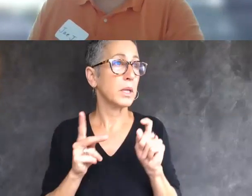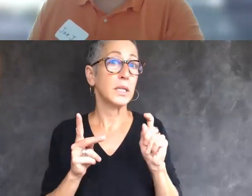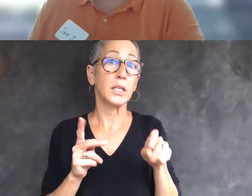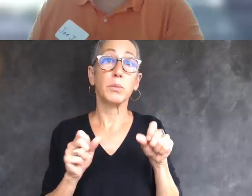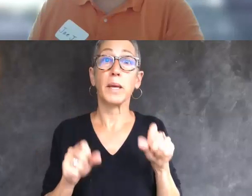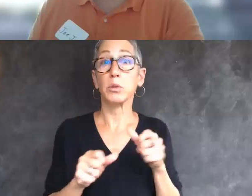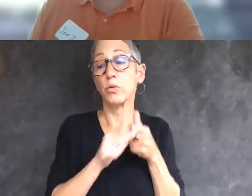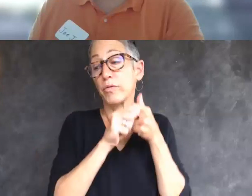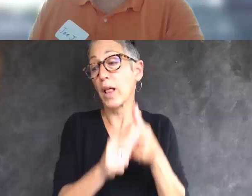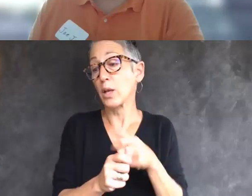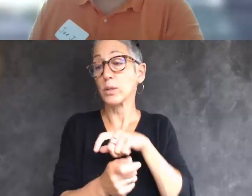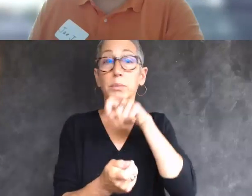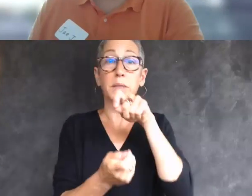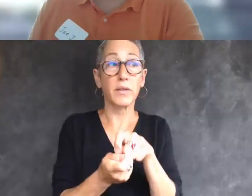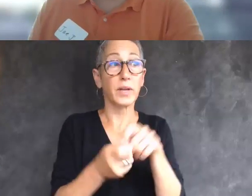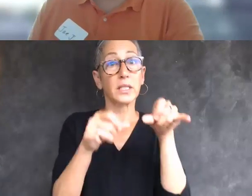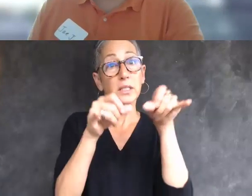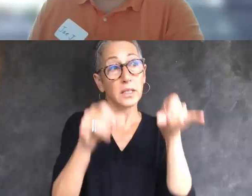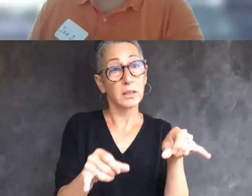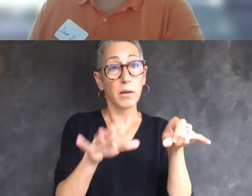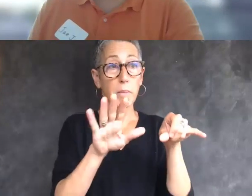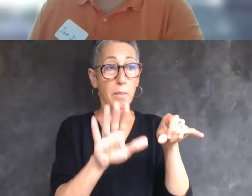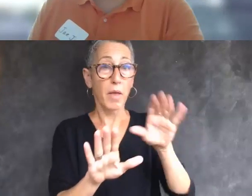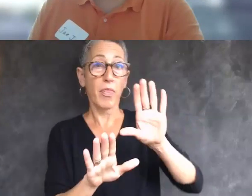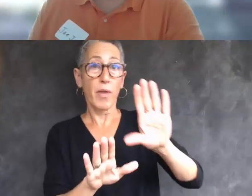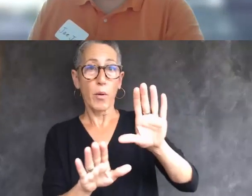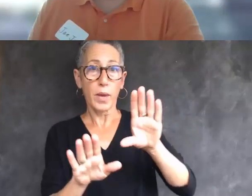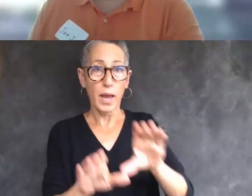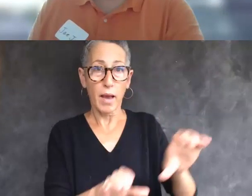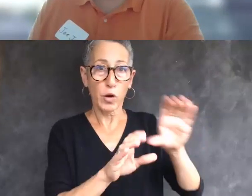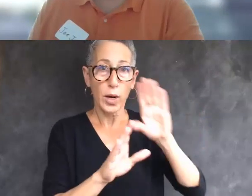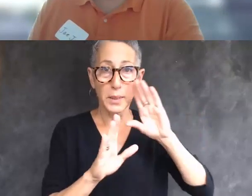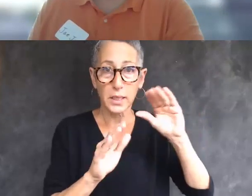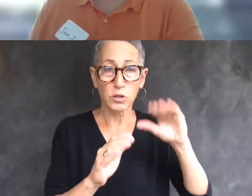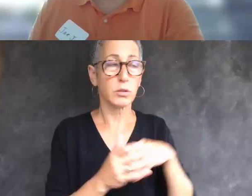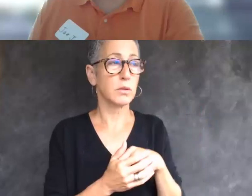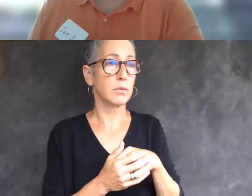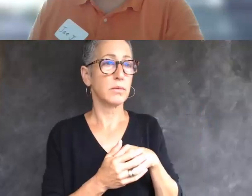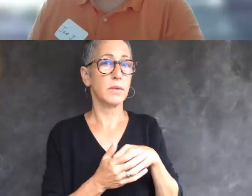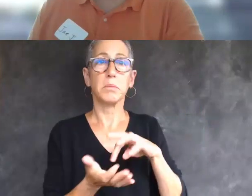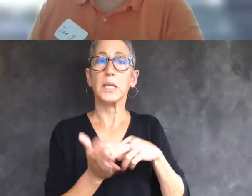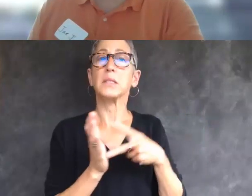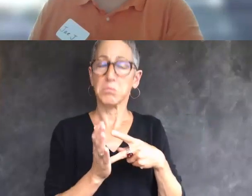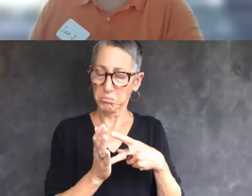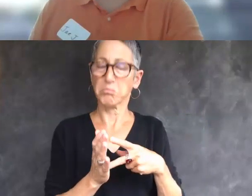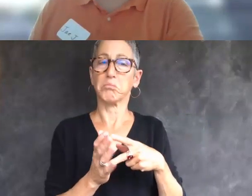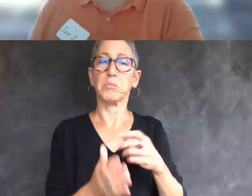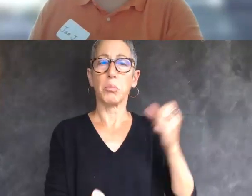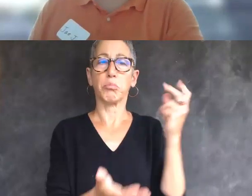in order to be considered a safe and valuable member of society. And while, of course, having boundaries around